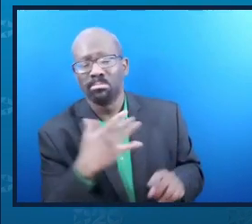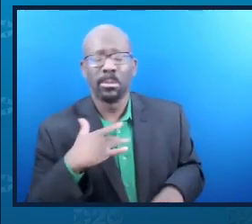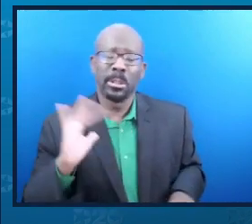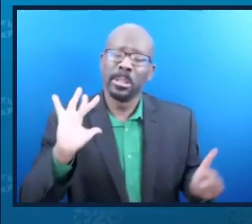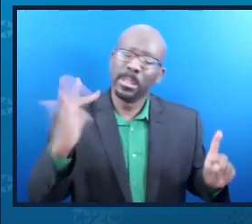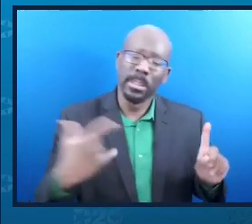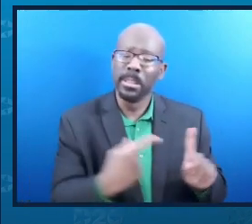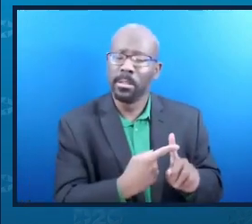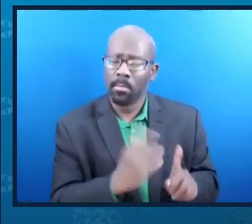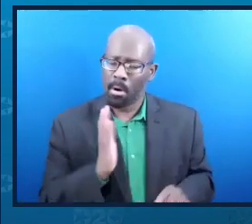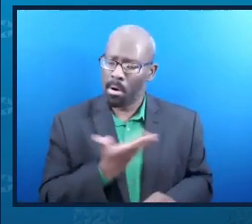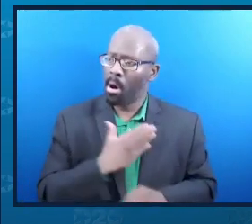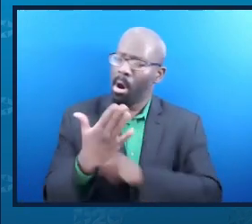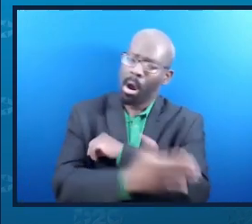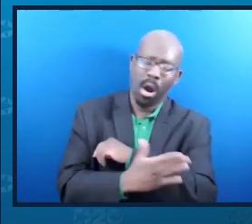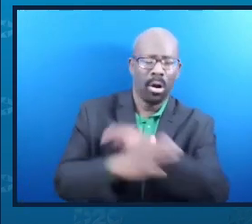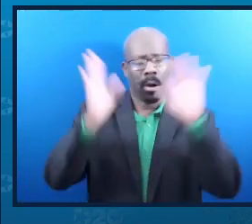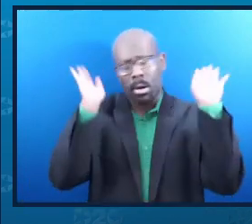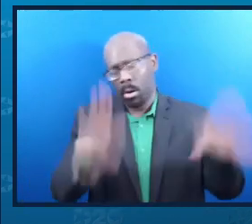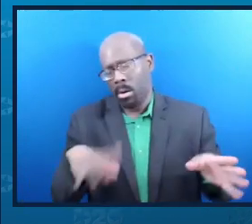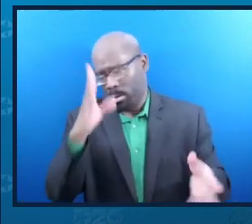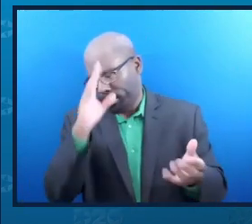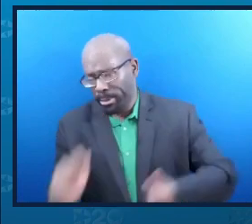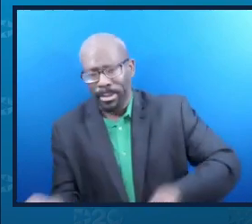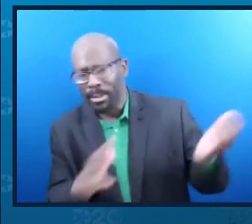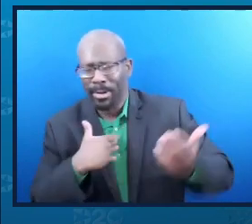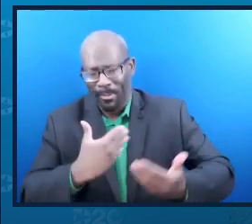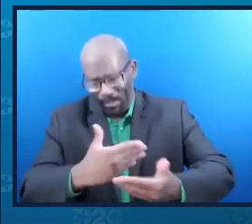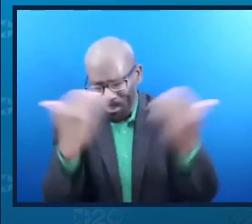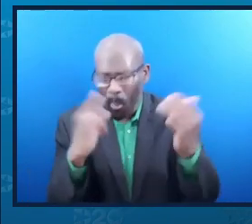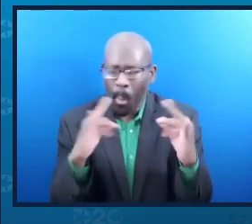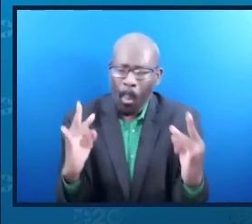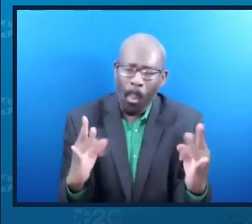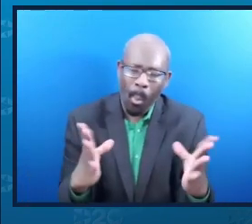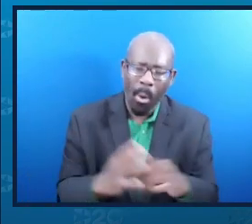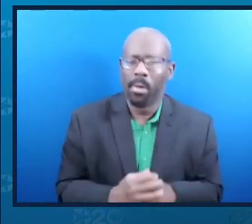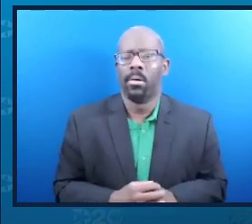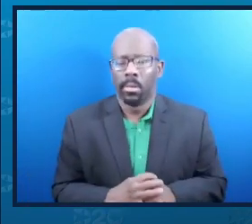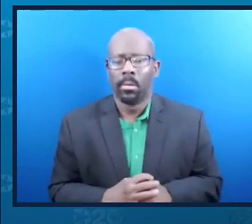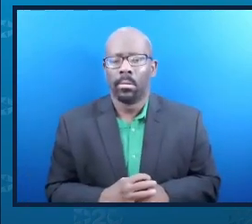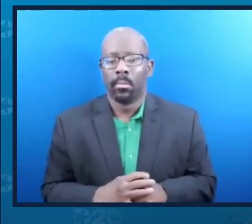DIRECTION WE'RE HEADED, BUT YOU CAN'T SEE A BETTER PATH YET, OR